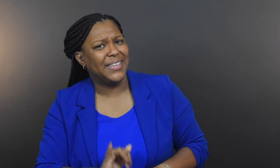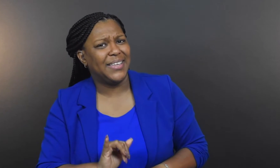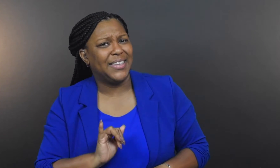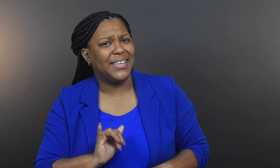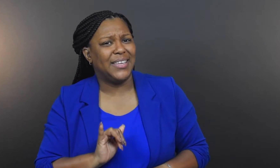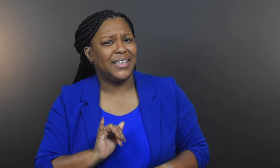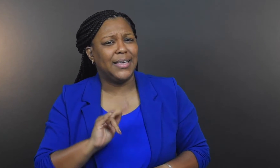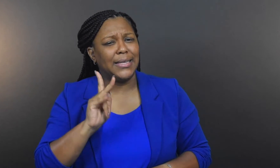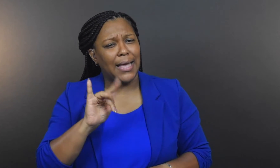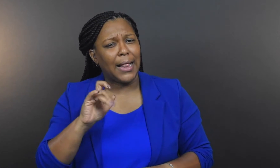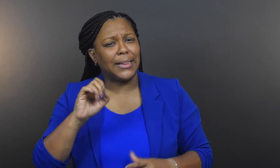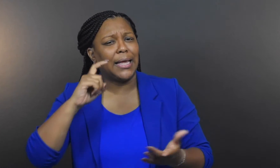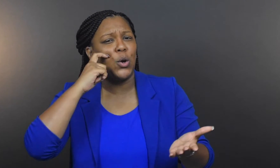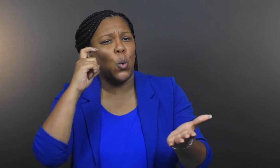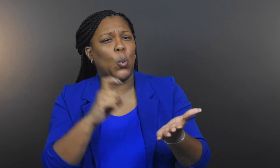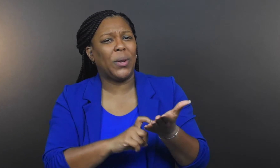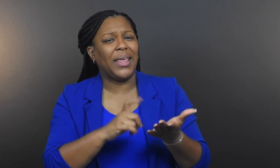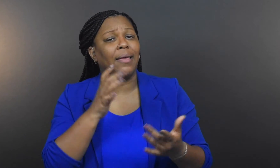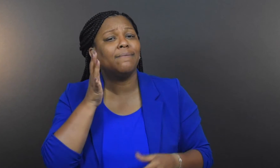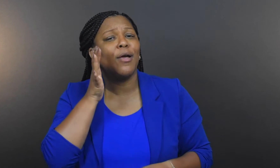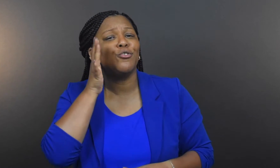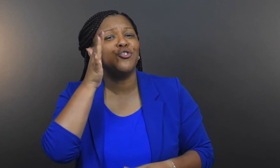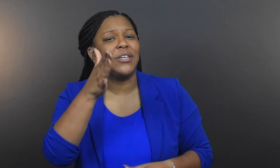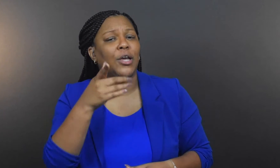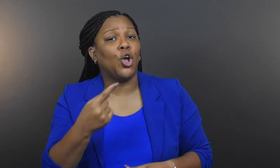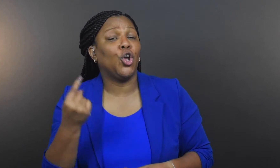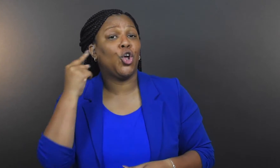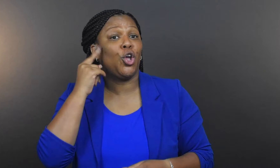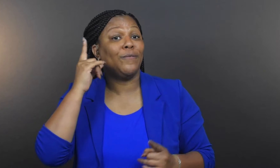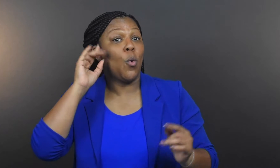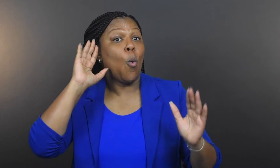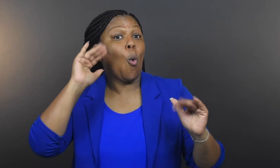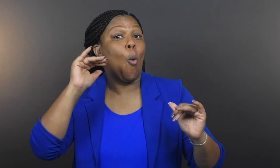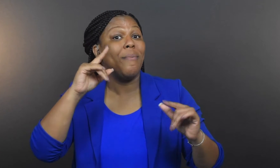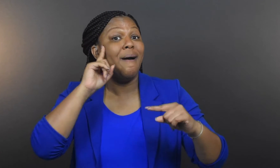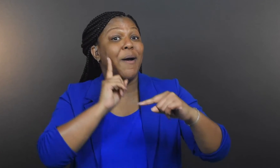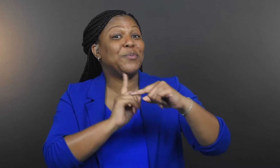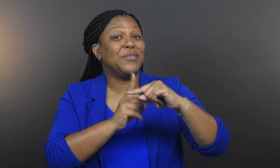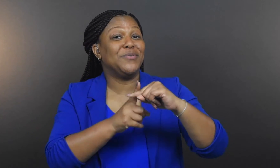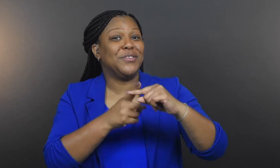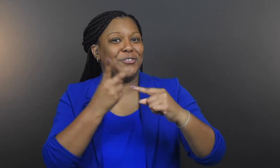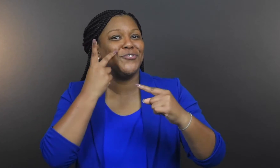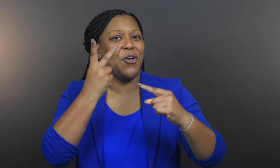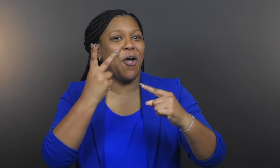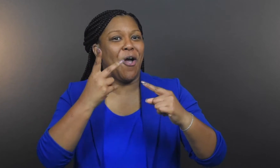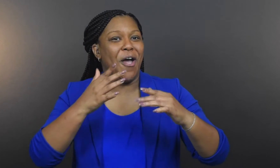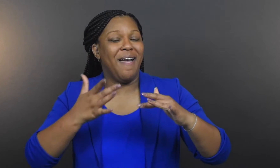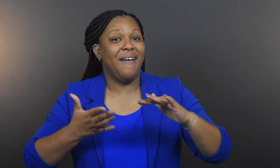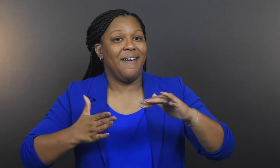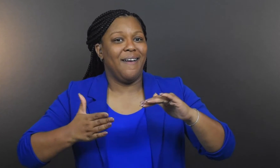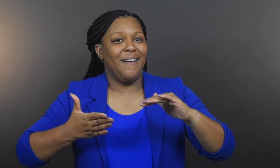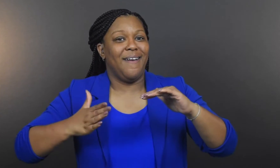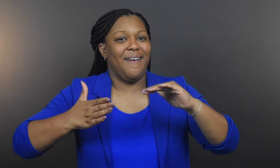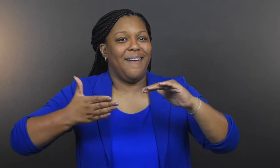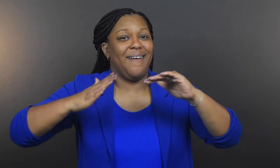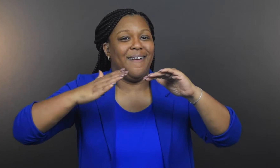“Then eventually, we heard hope and optimism and saw resilience firsthand.